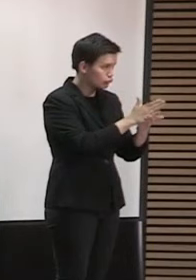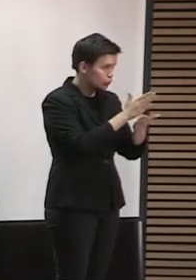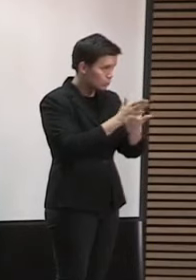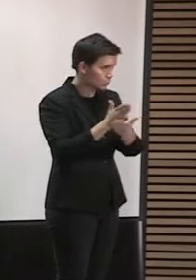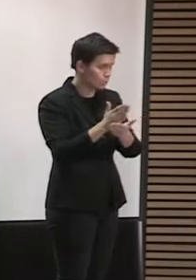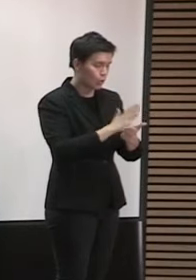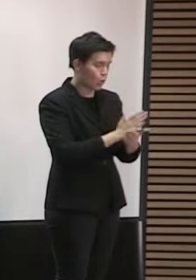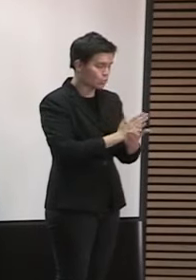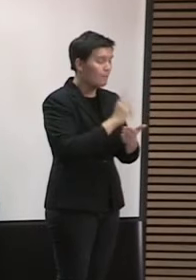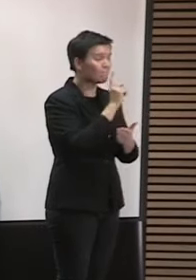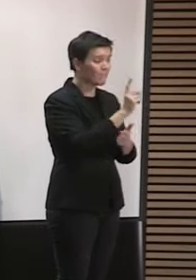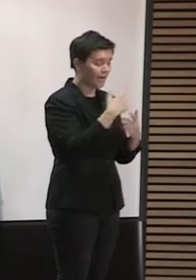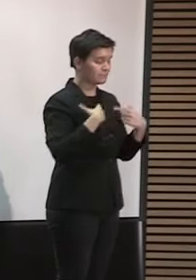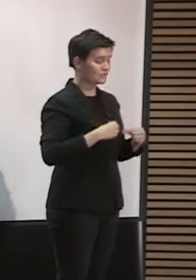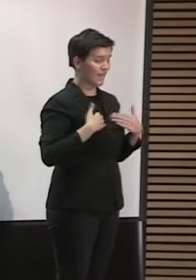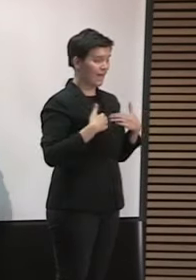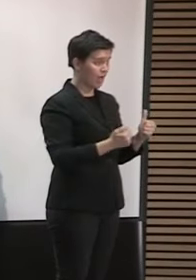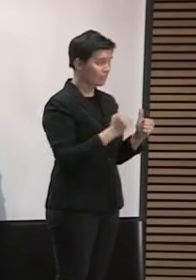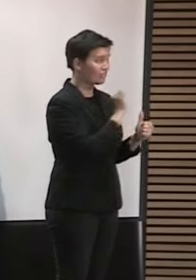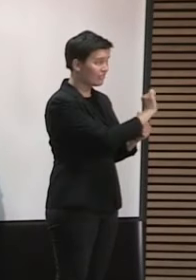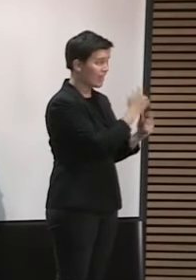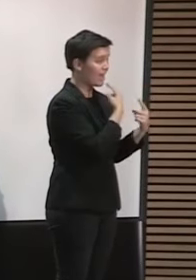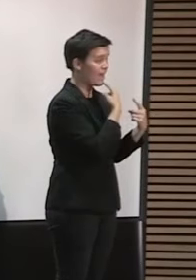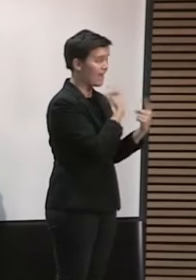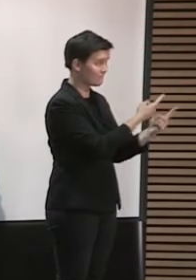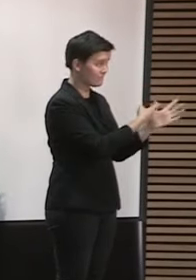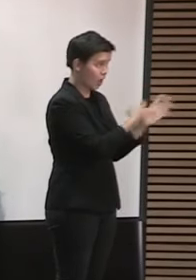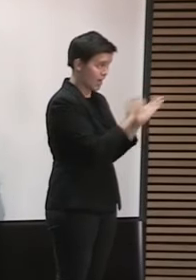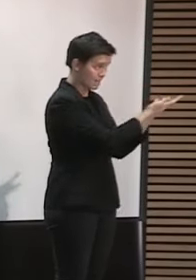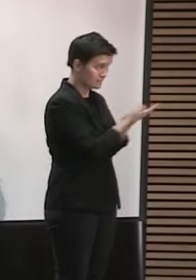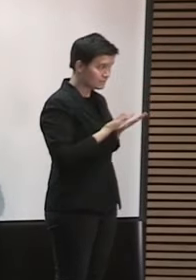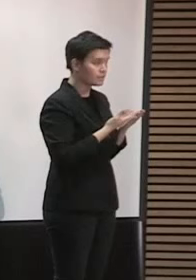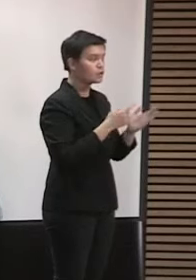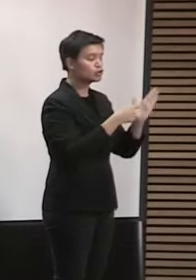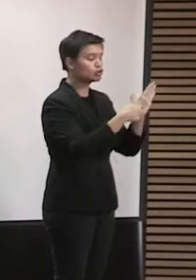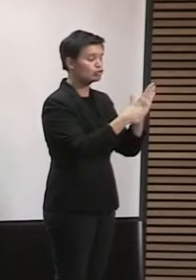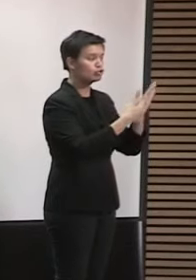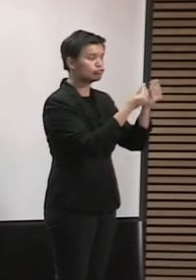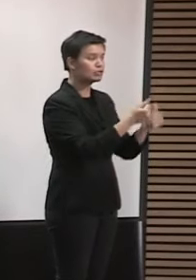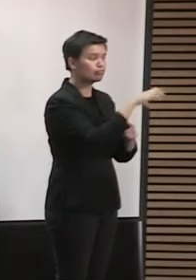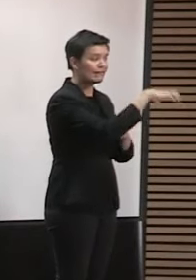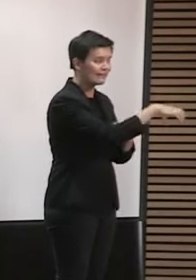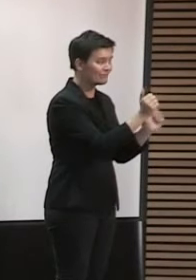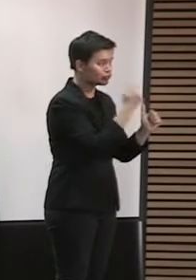port worker? Look, there really isn't any evidence to establish where - a clear link